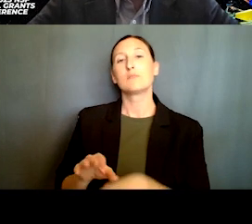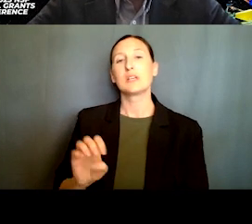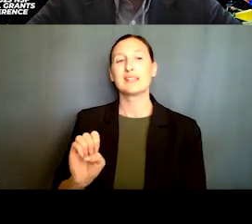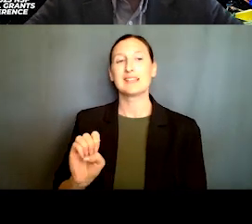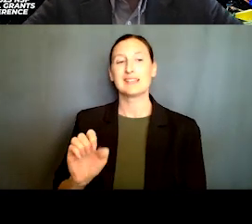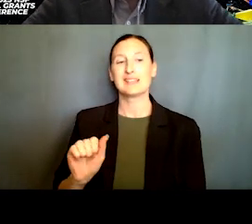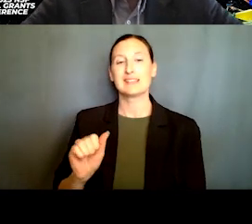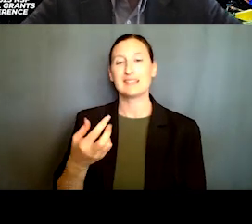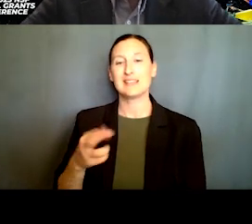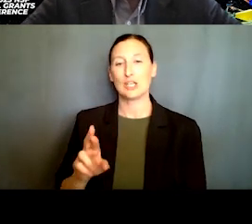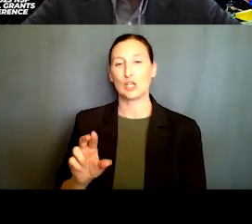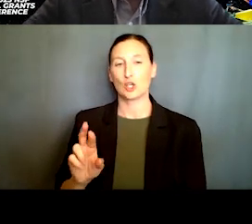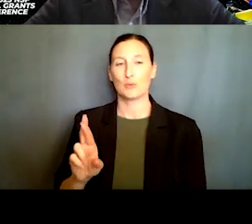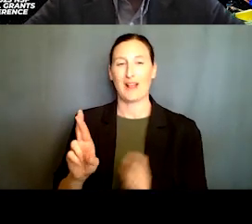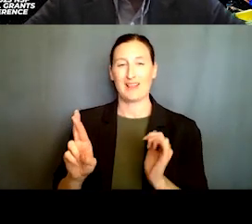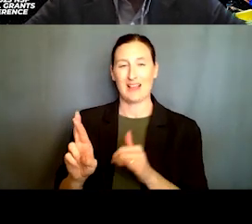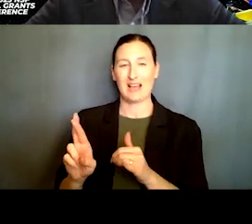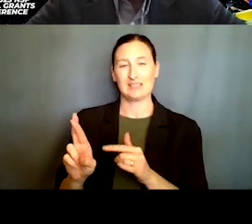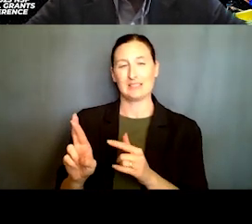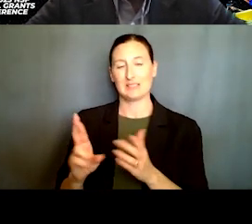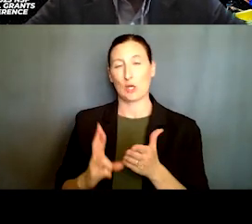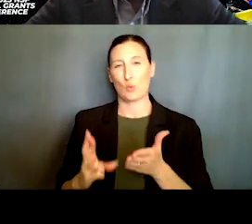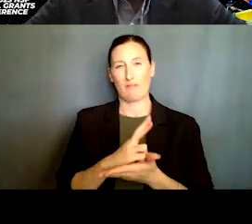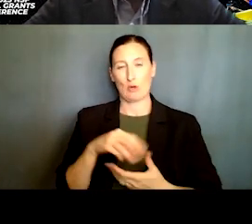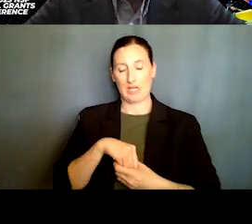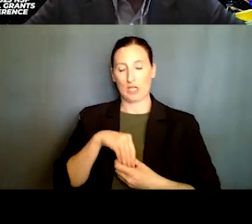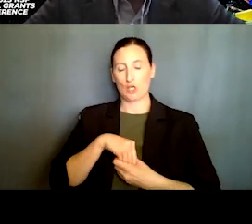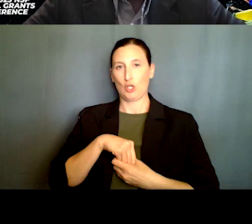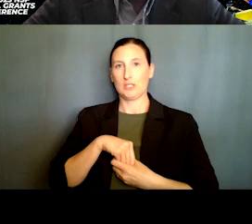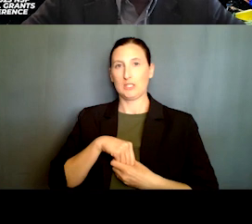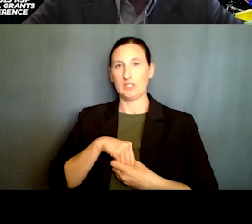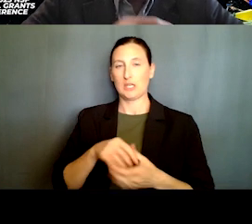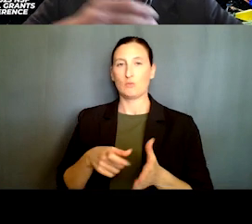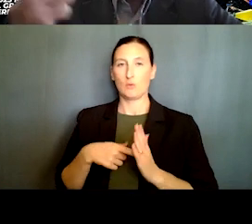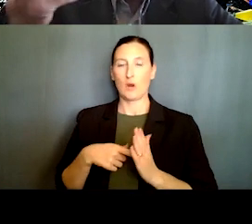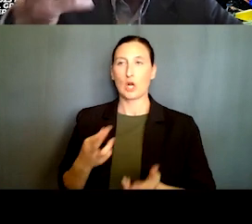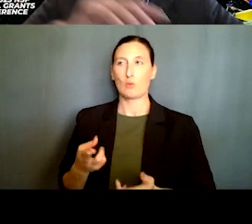So EAGER proposals are reviewed internally and a recommendation is just